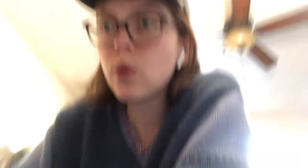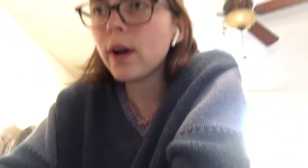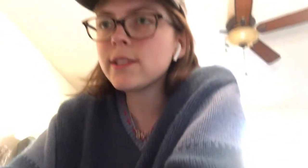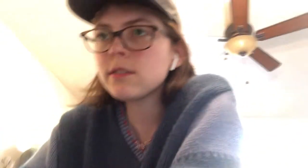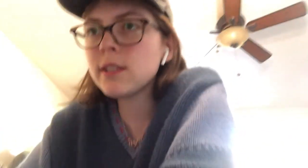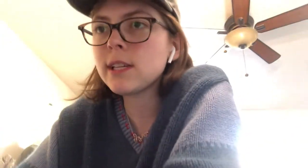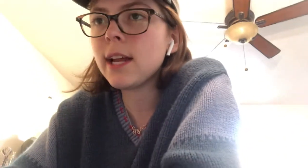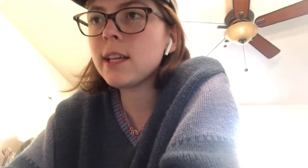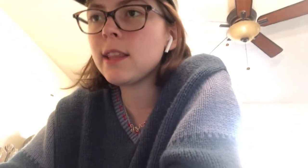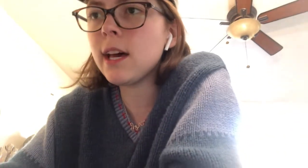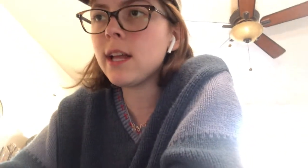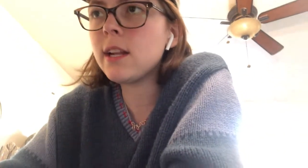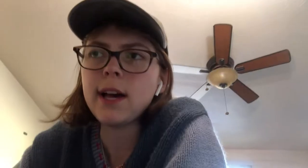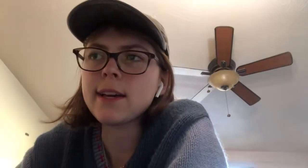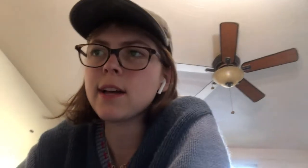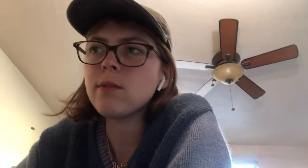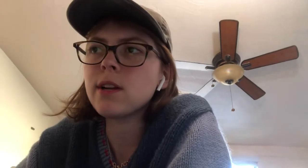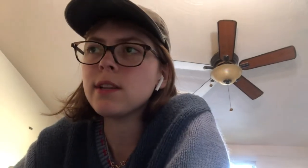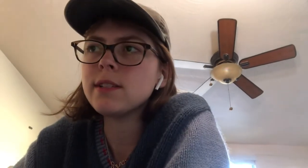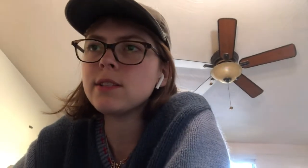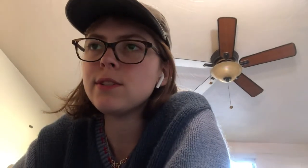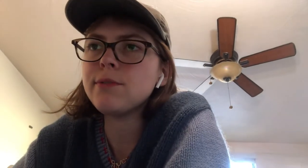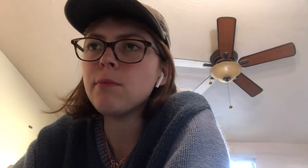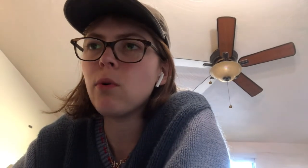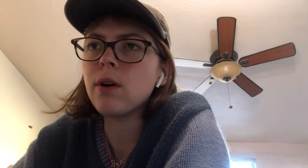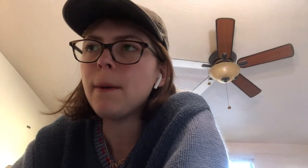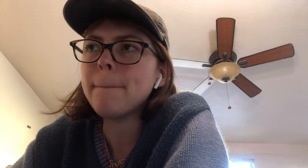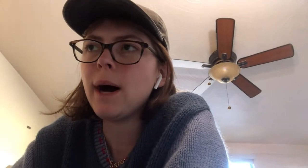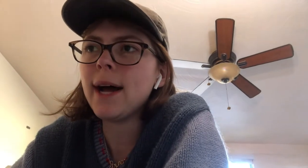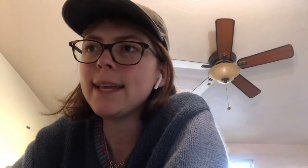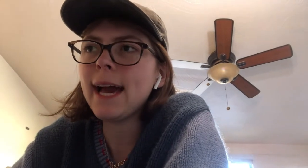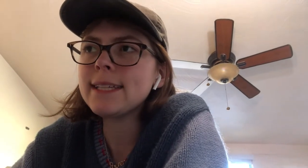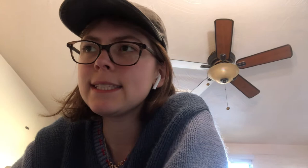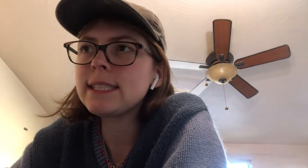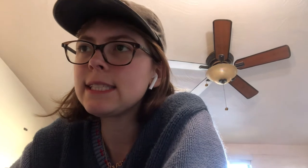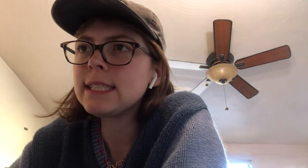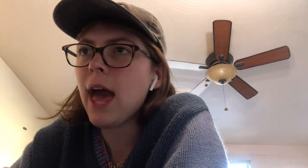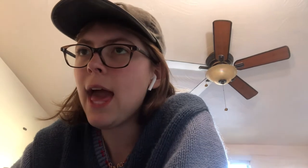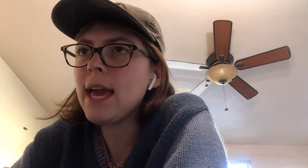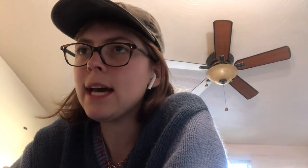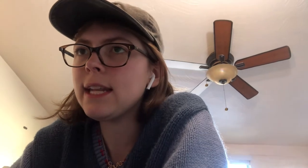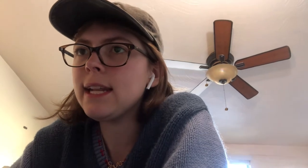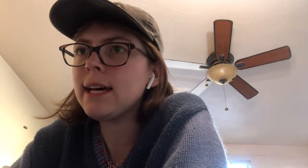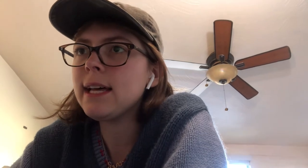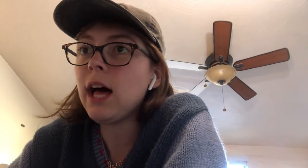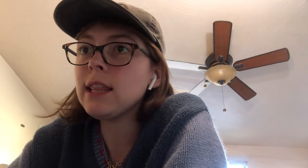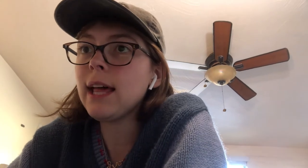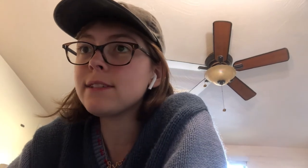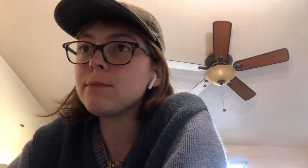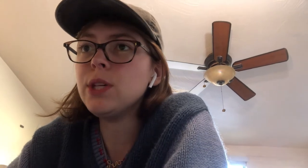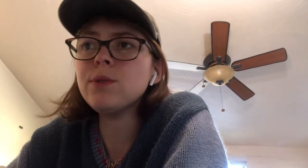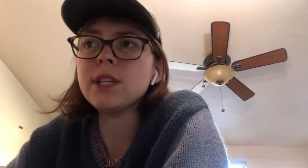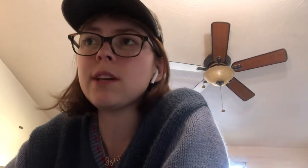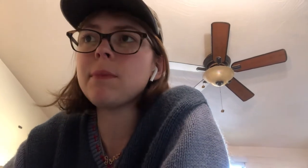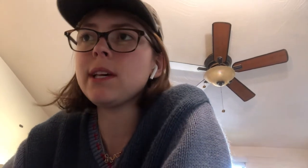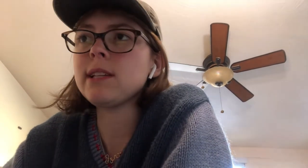so i just decided that i kind of want to listen to more podcasts and less music because i